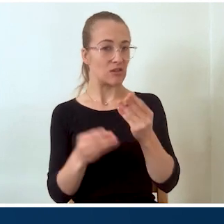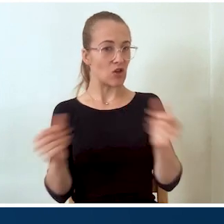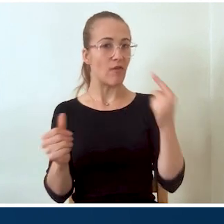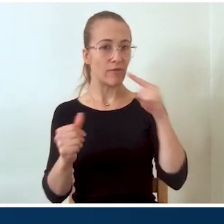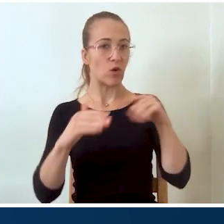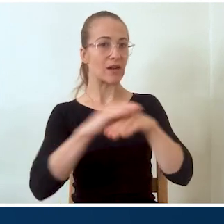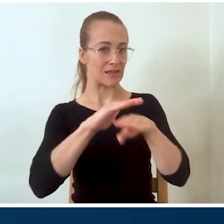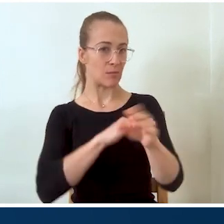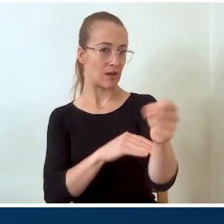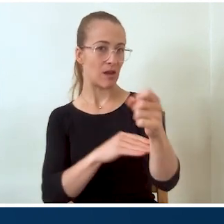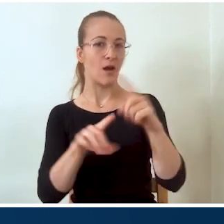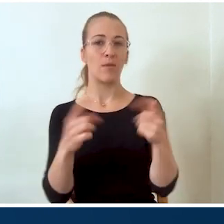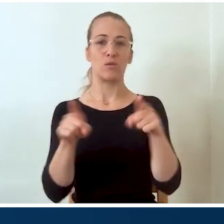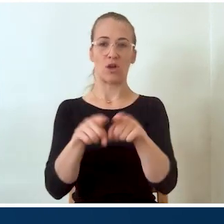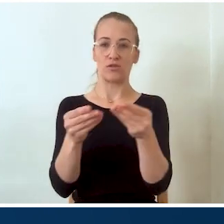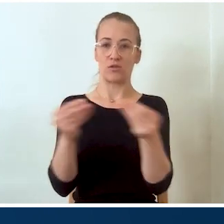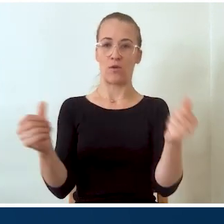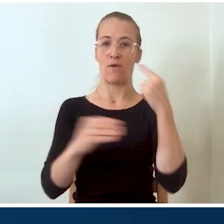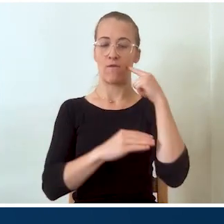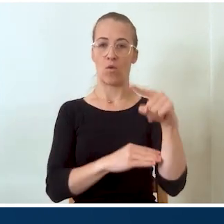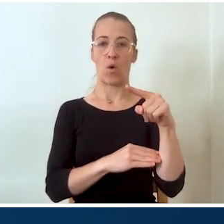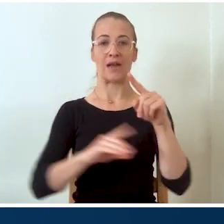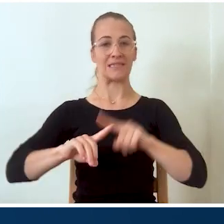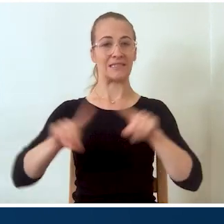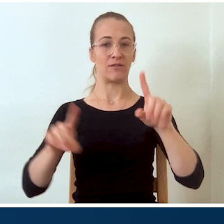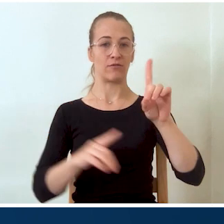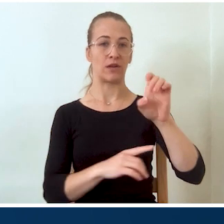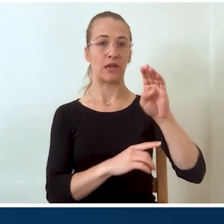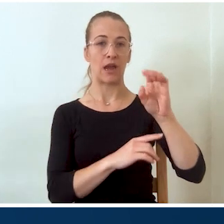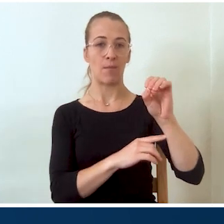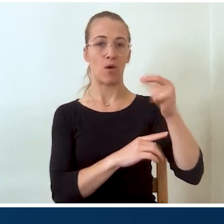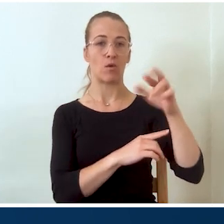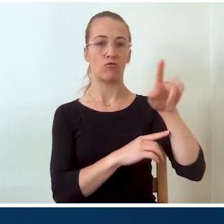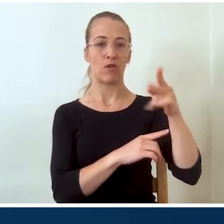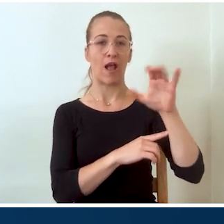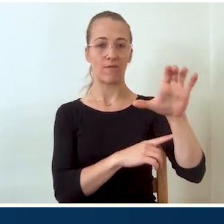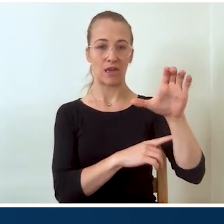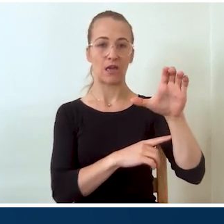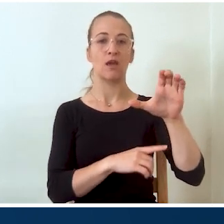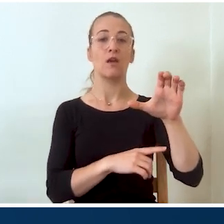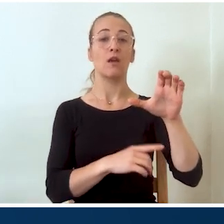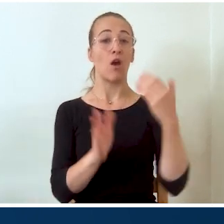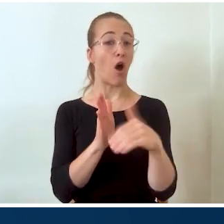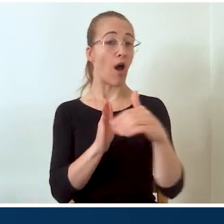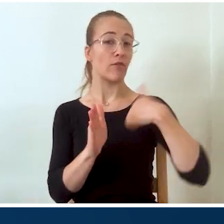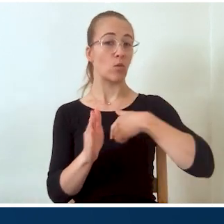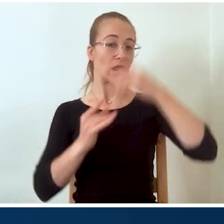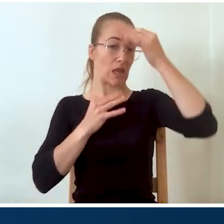but it was solving for a different demographic, because oftentimes we think about, well,